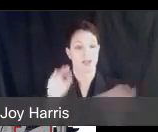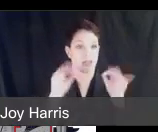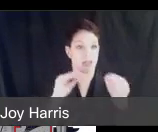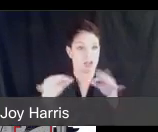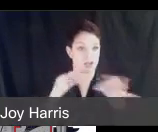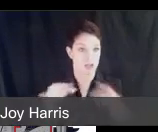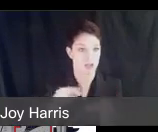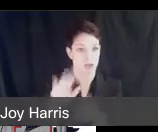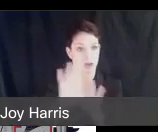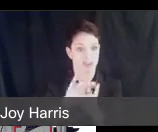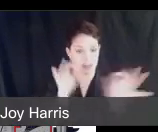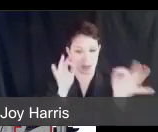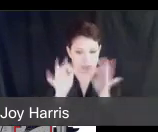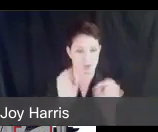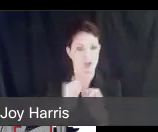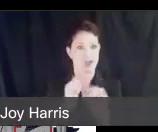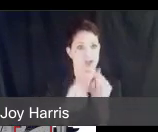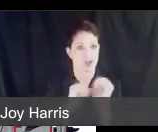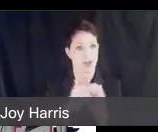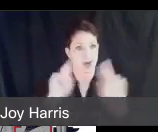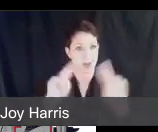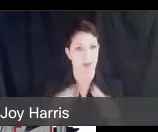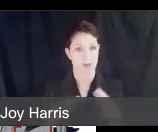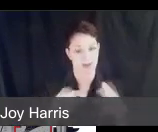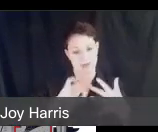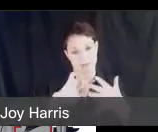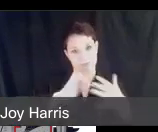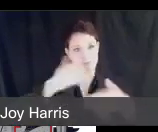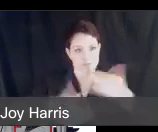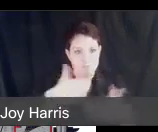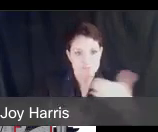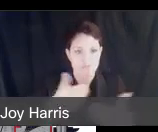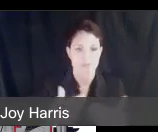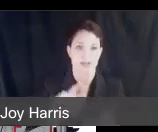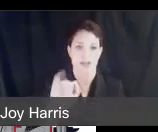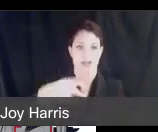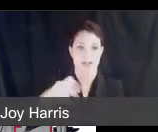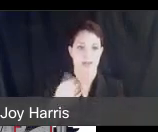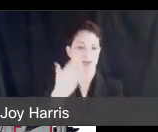through the application process and offers tips and suggestions to ensure a complete application.